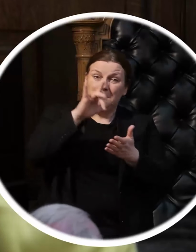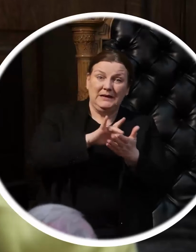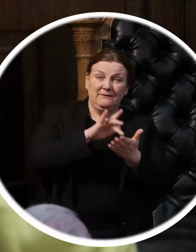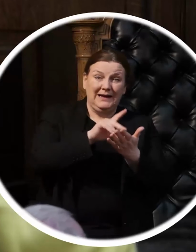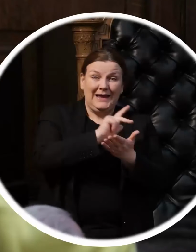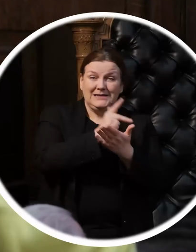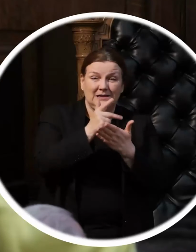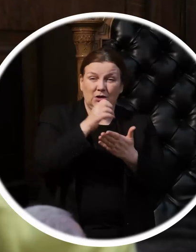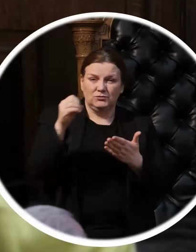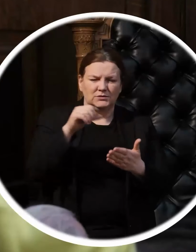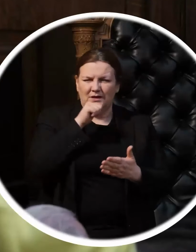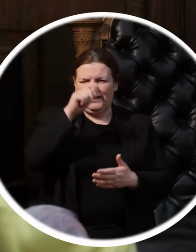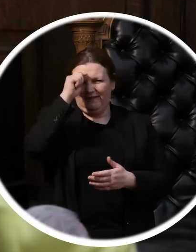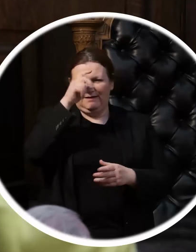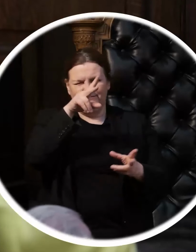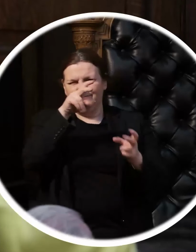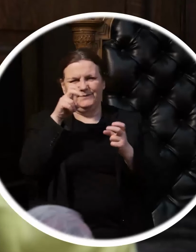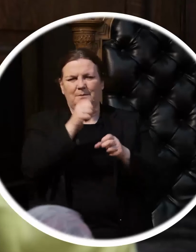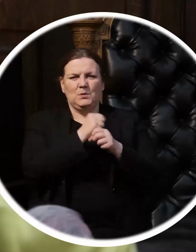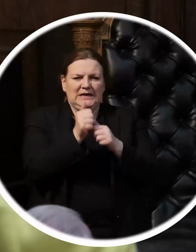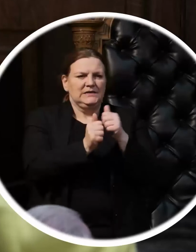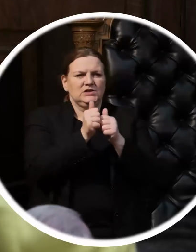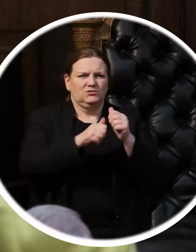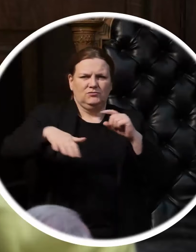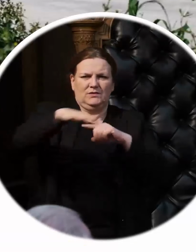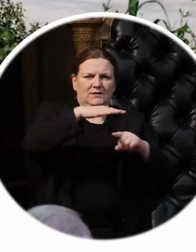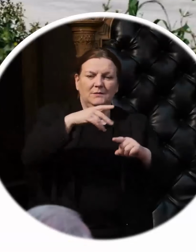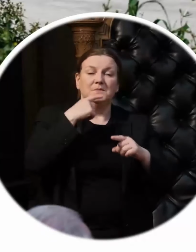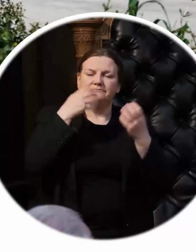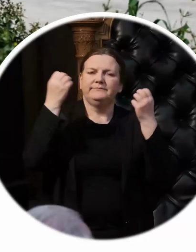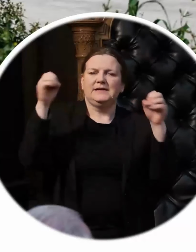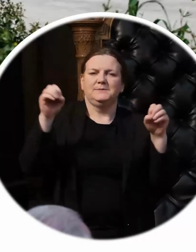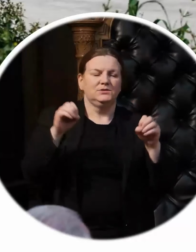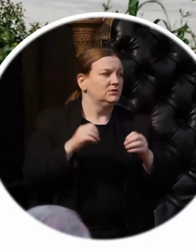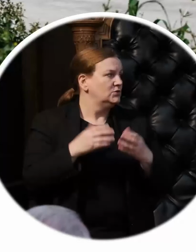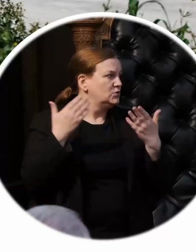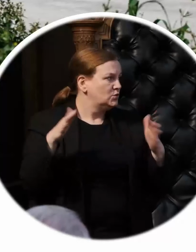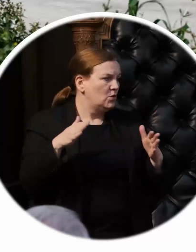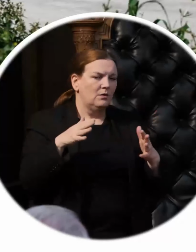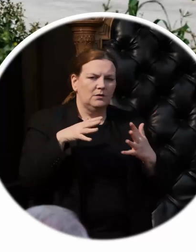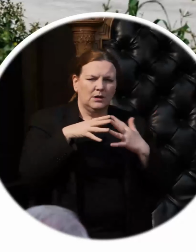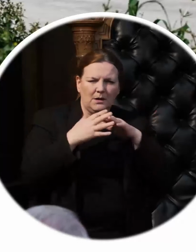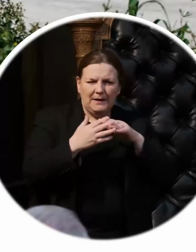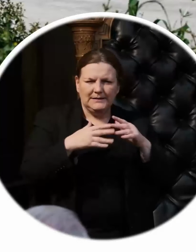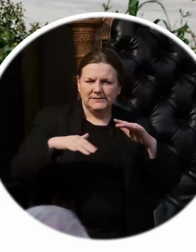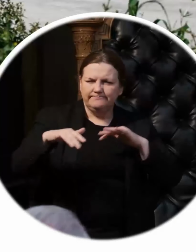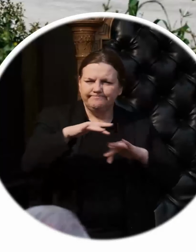we don't necessarily have that perception of it, but this is an example of the complex kind of dynamics that are going on at the